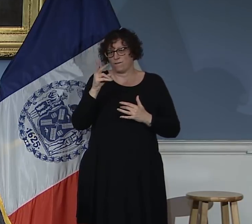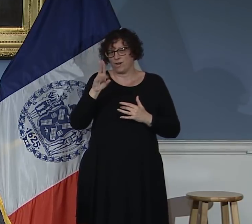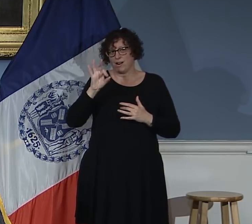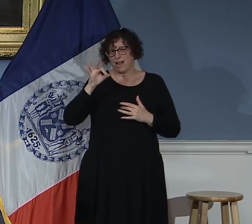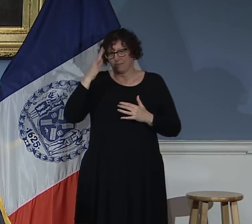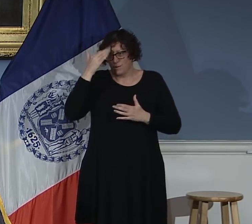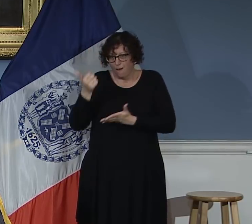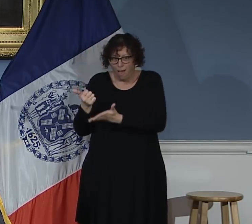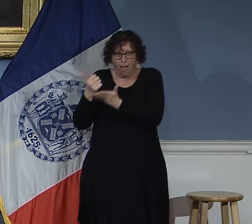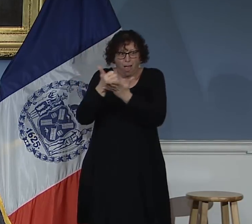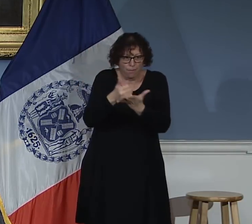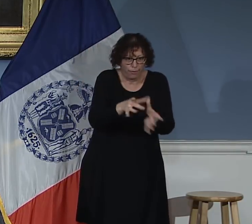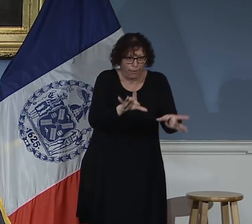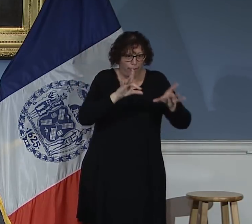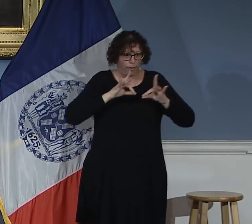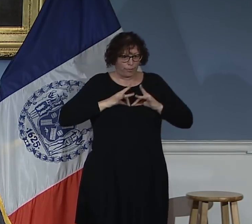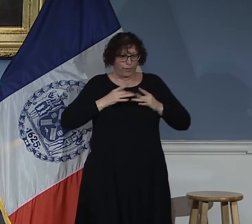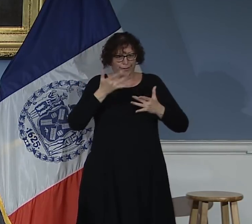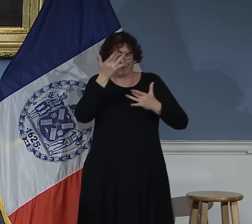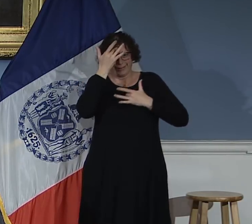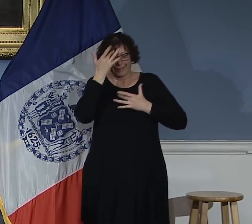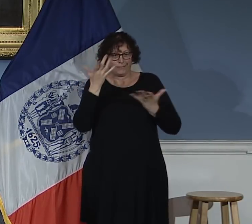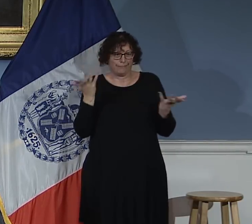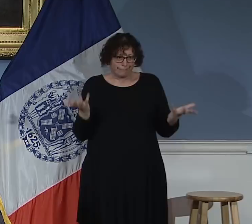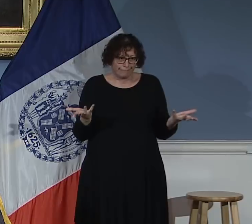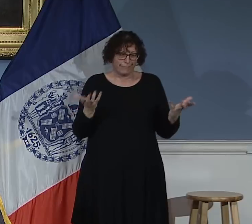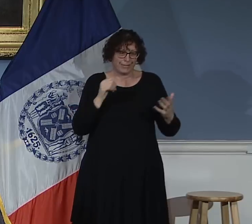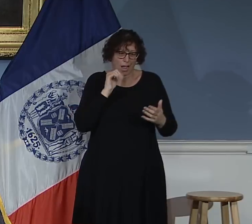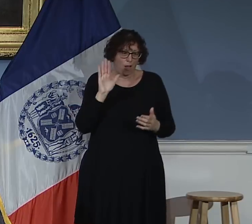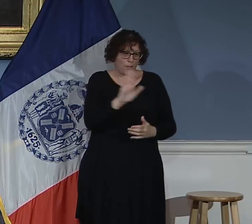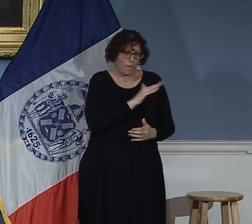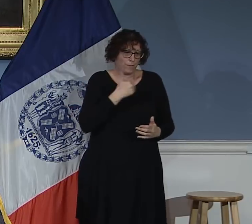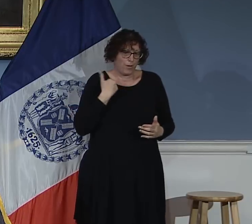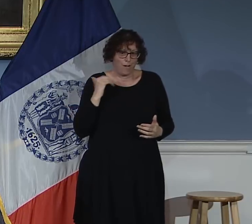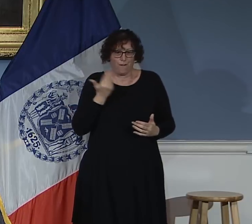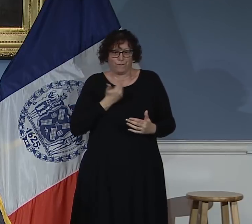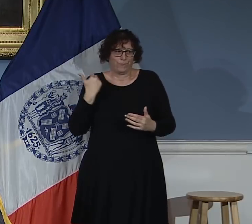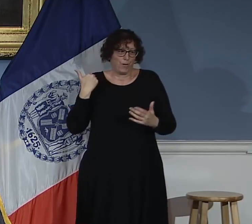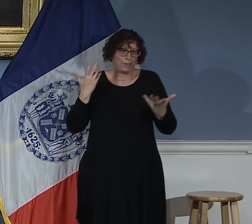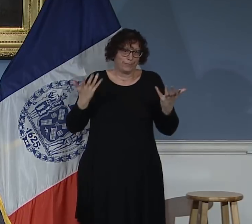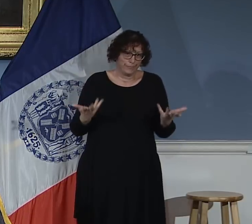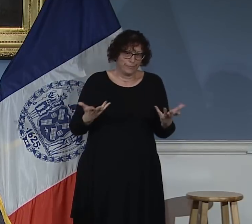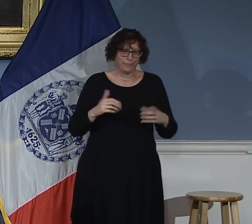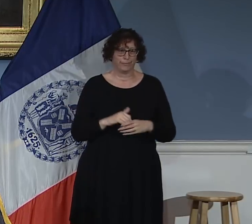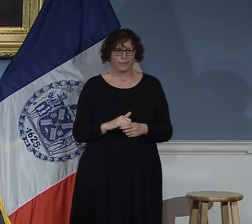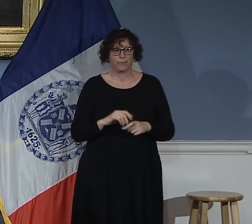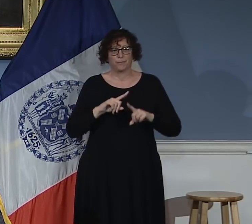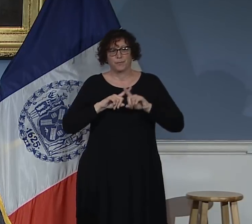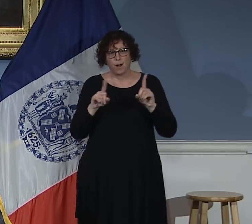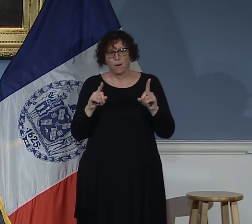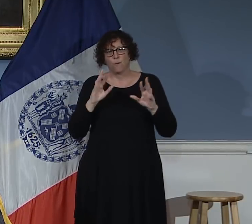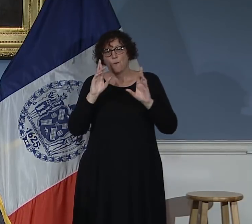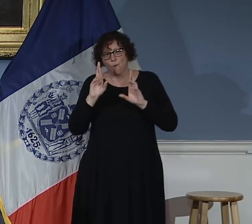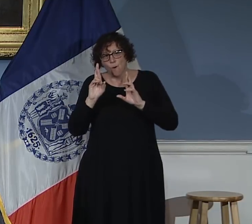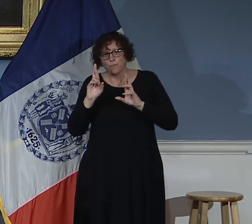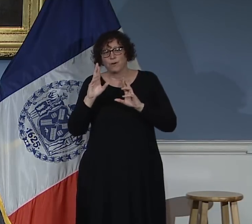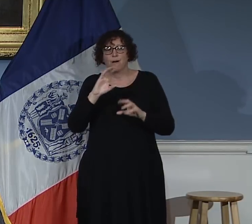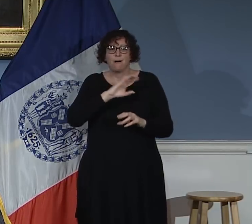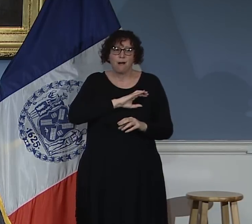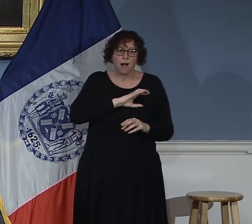NYPD OVERWHELMINGLY, OF COURSE, ARE YOUNGER, HEALTHIER FOLKS OWHH SOULD NOT HAVE TOO MUCH OF ACHLALENGE. I'M NOT